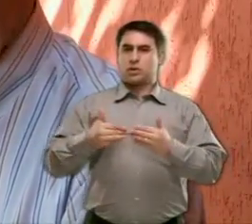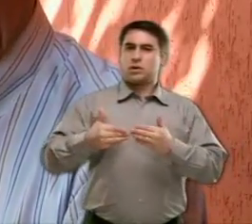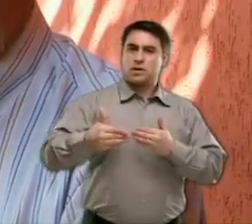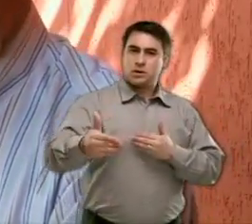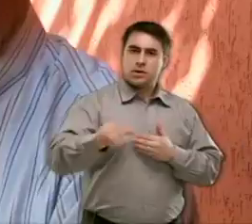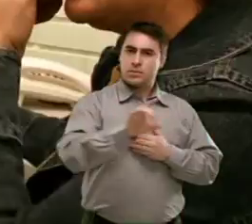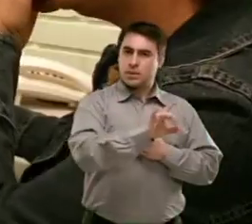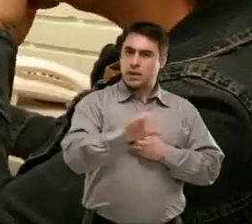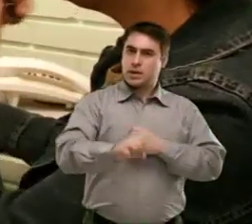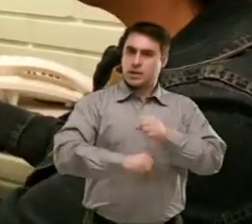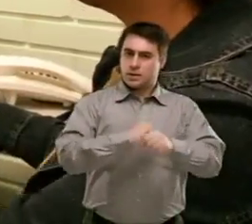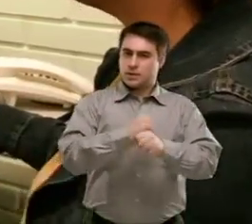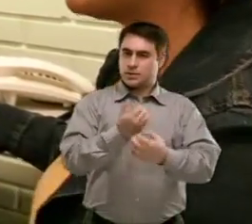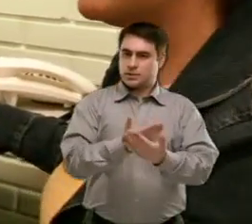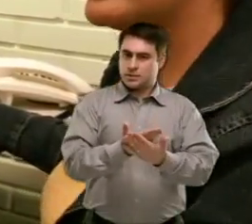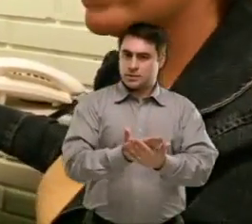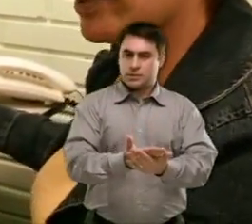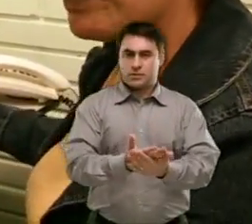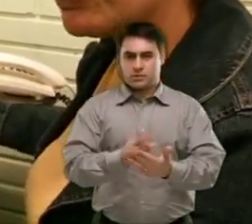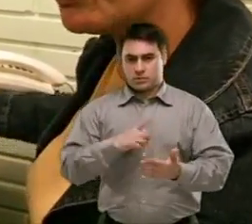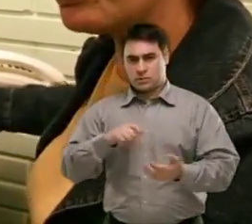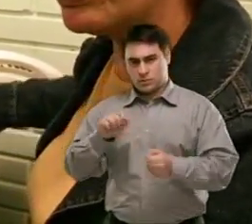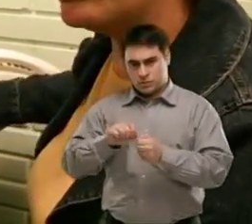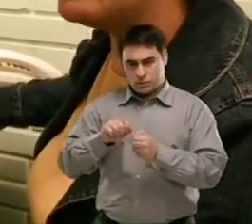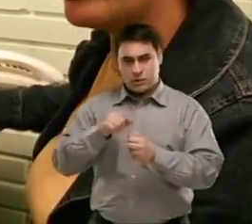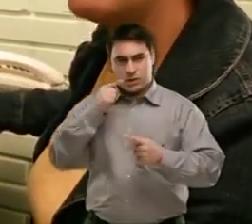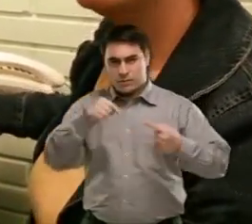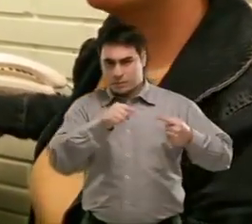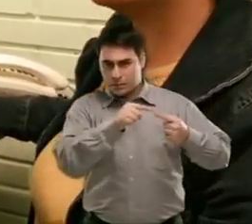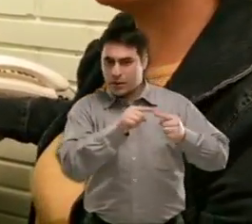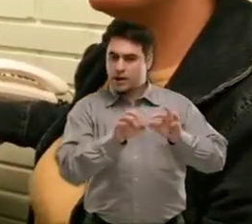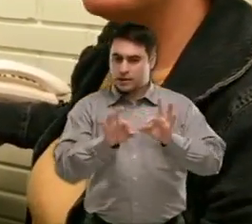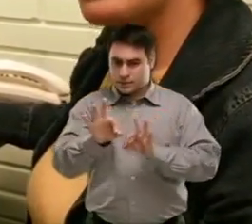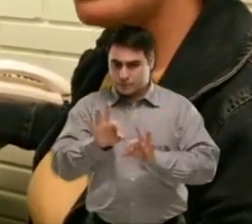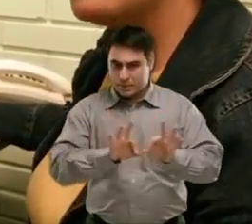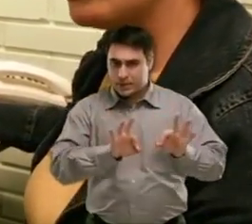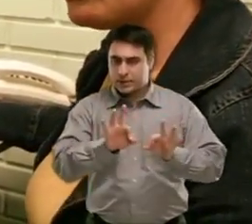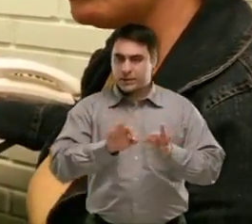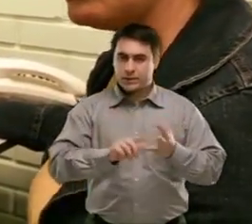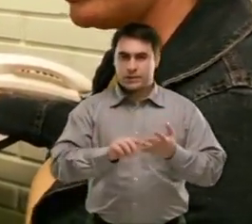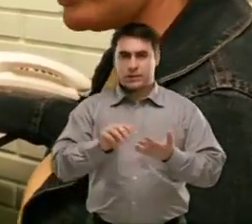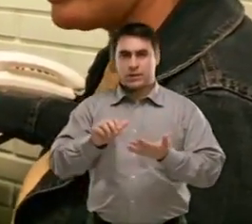We lay down the goals for that part of the plan, the skills the student already has,